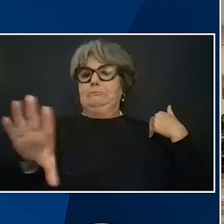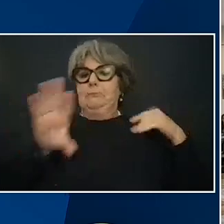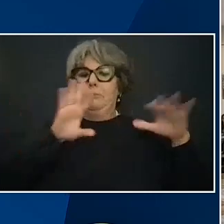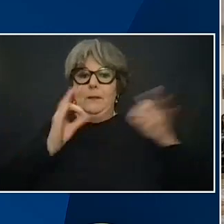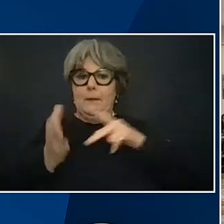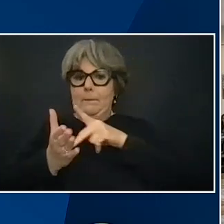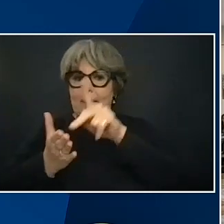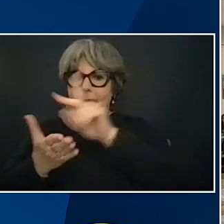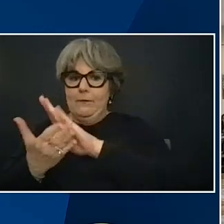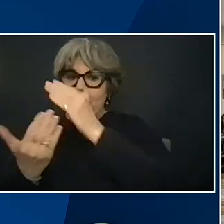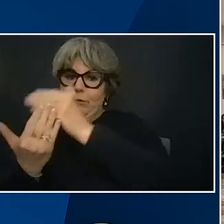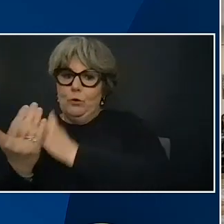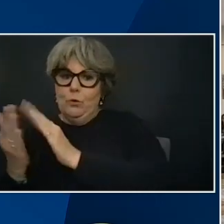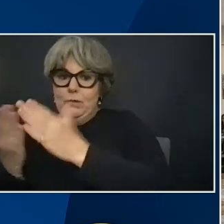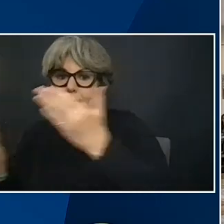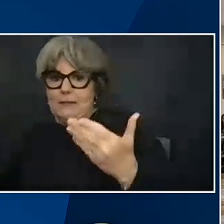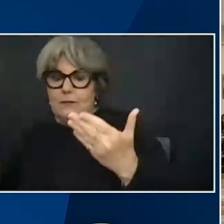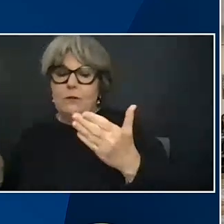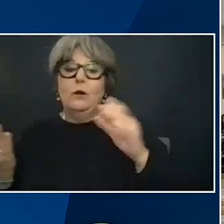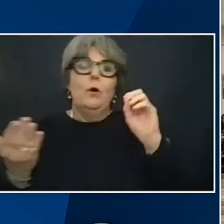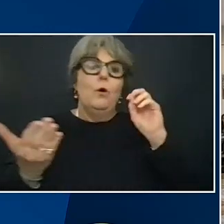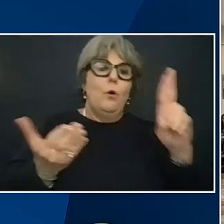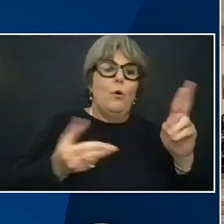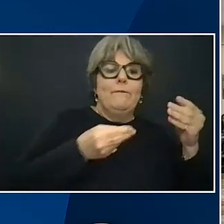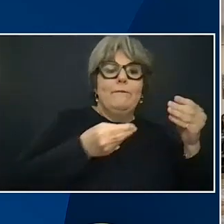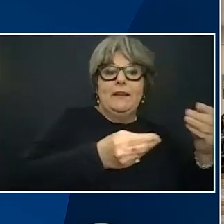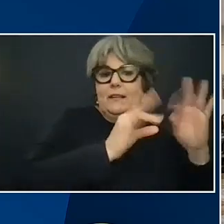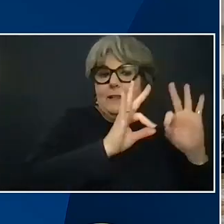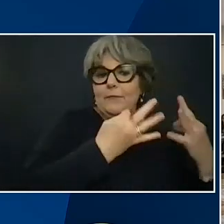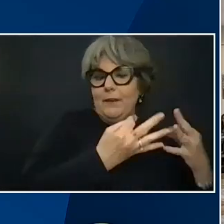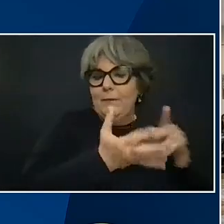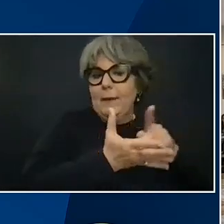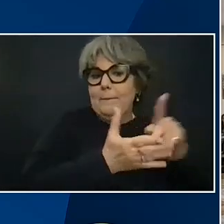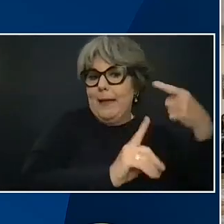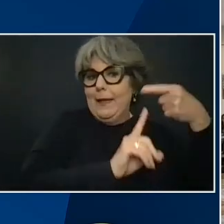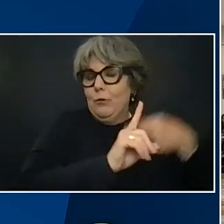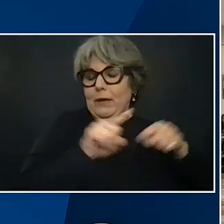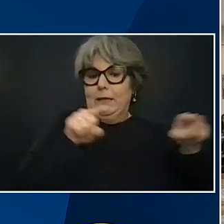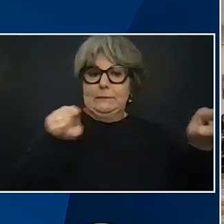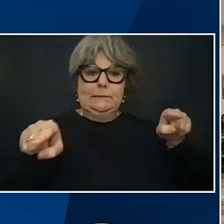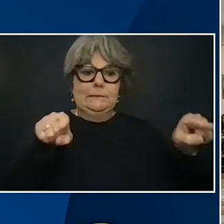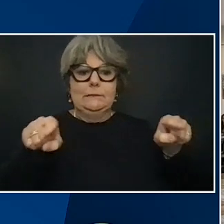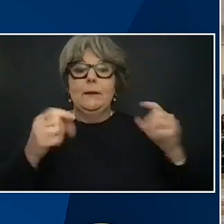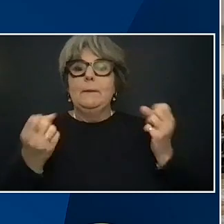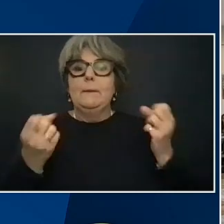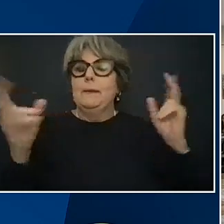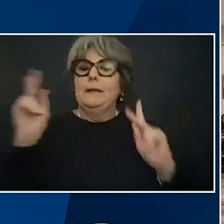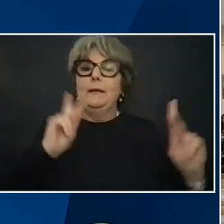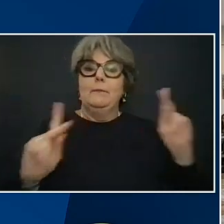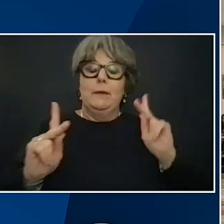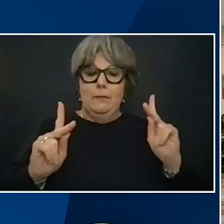materials and/or feeding their family and paying their rent. For many, this presents a daunting